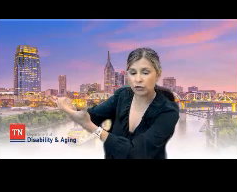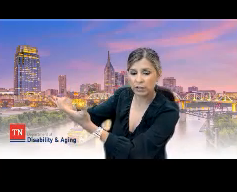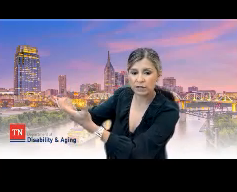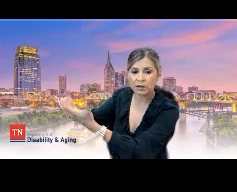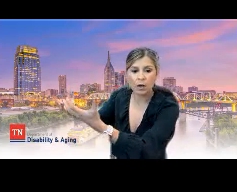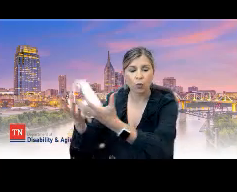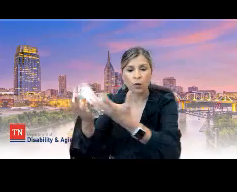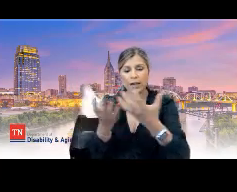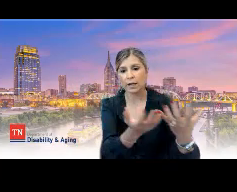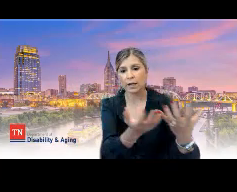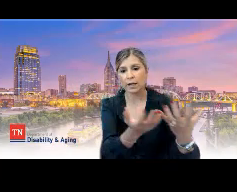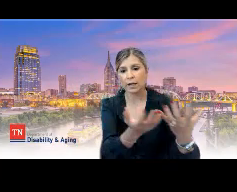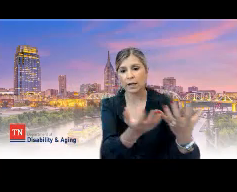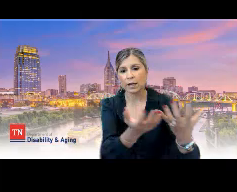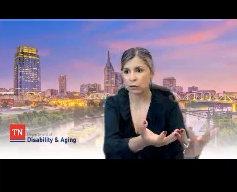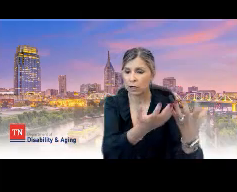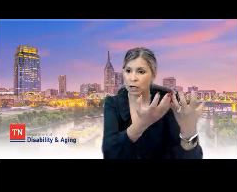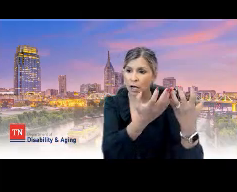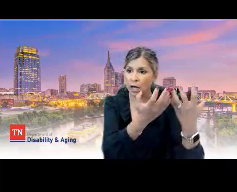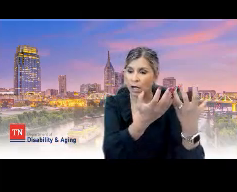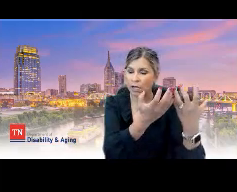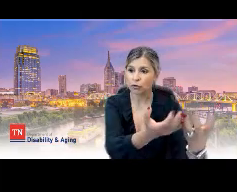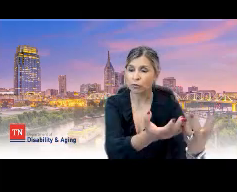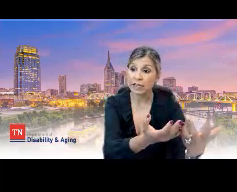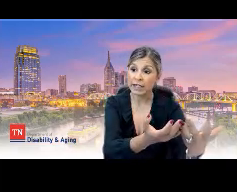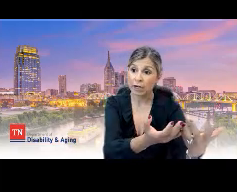institutions, we built intermediate care, four person home,